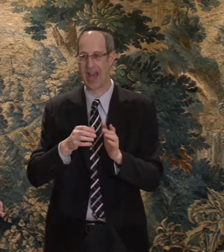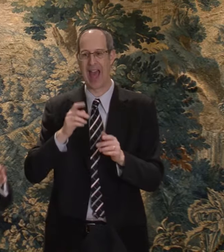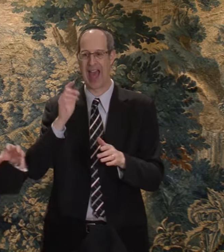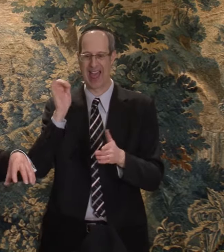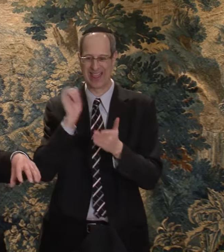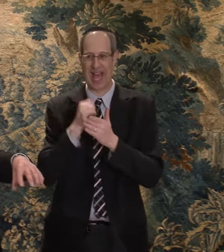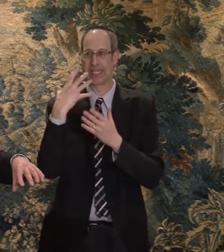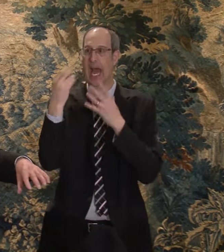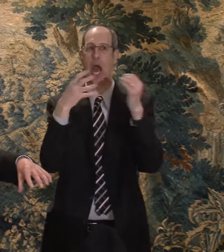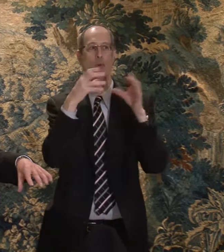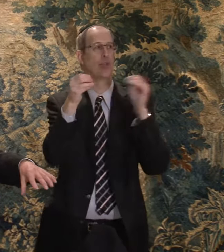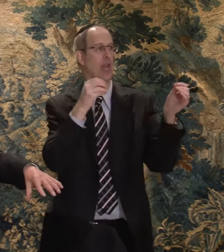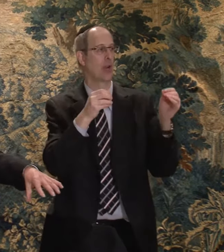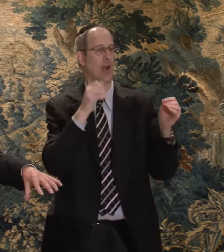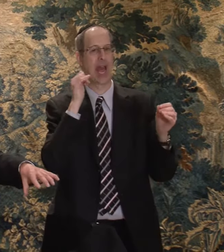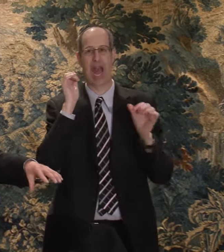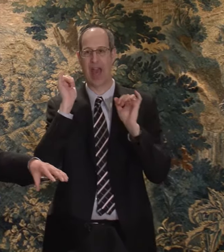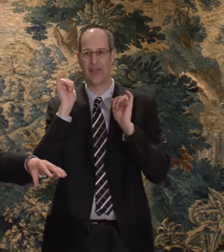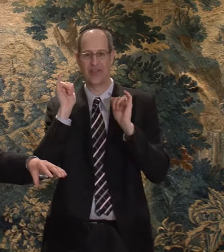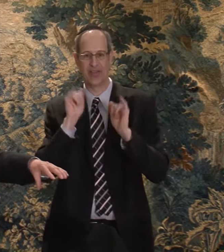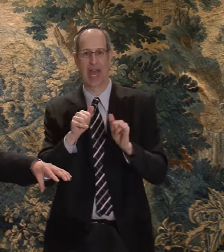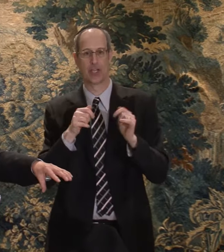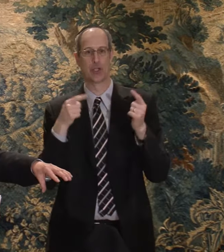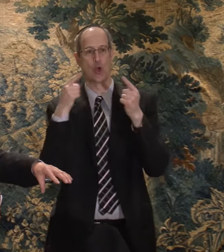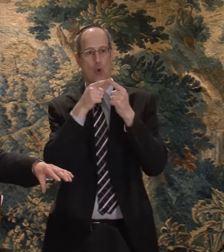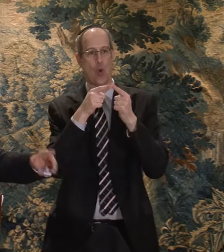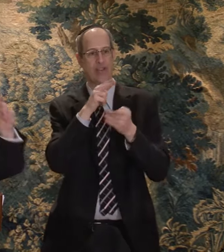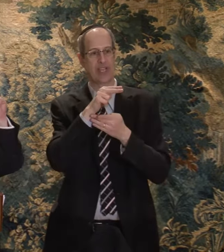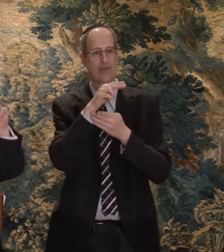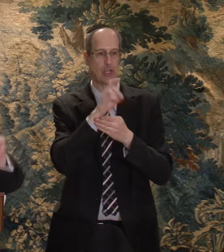this is the goal of message door but this is the goal of Toronto to build